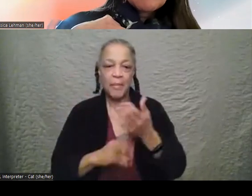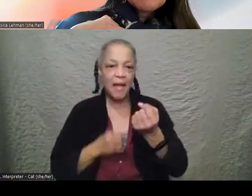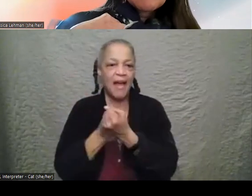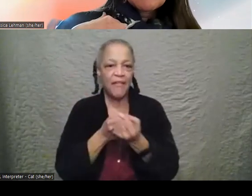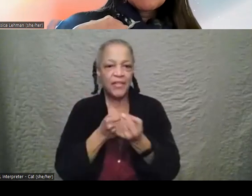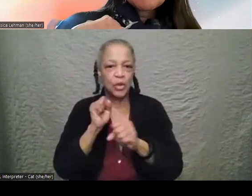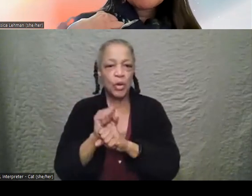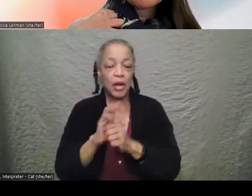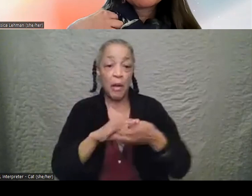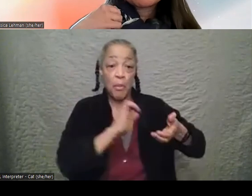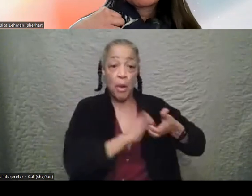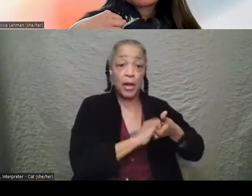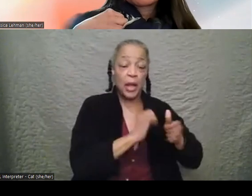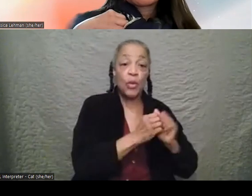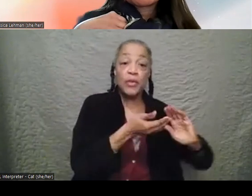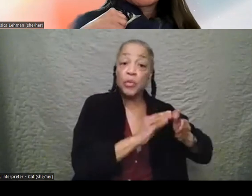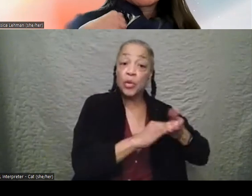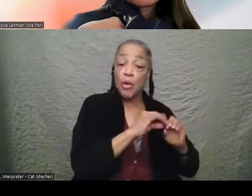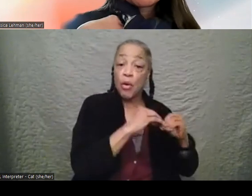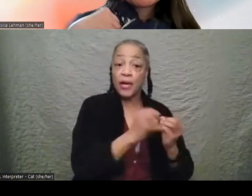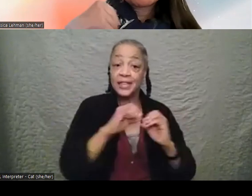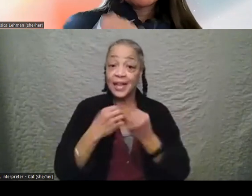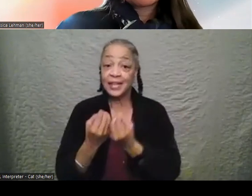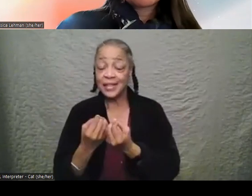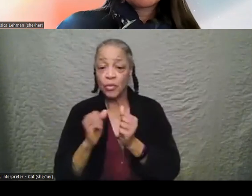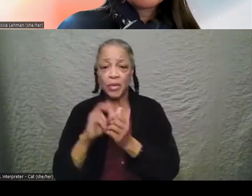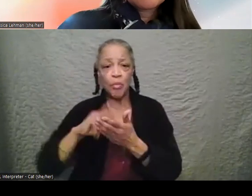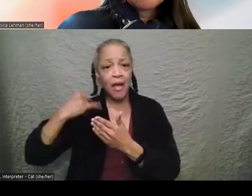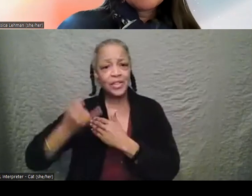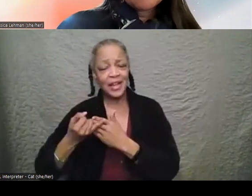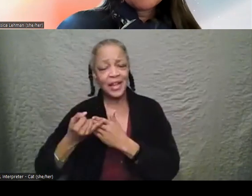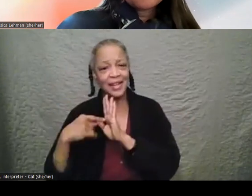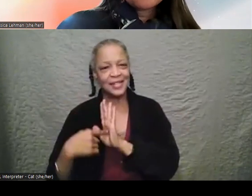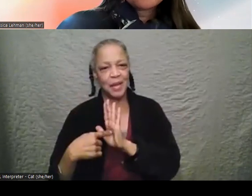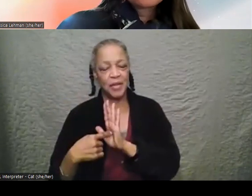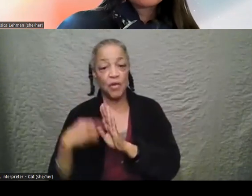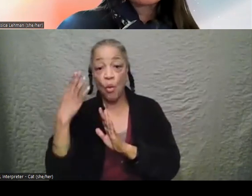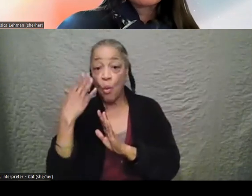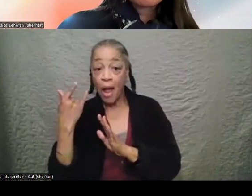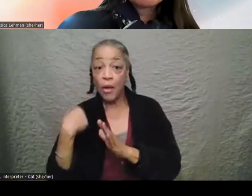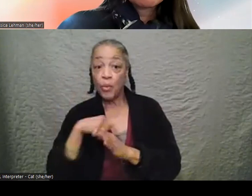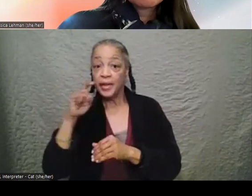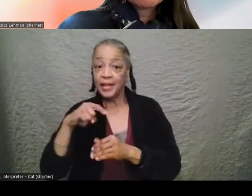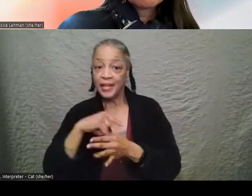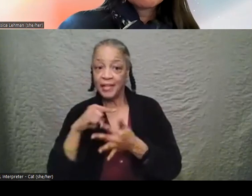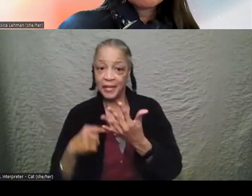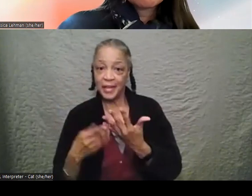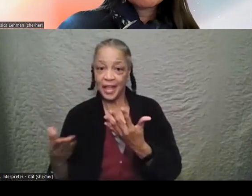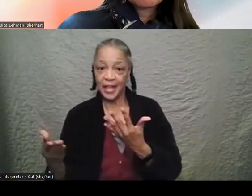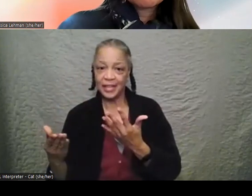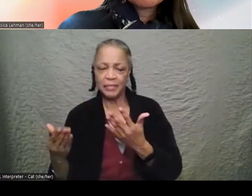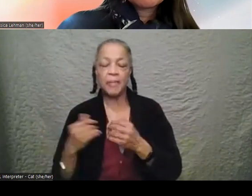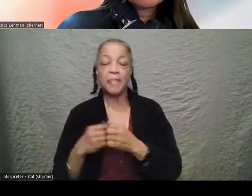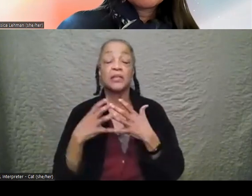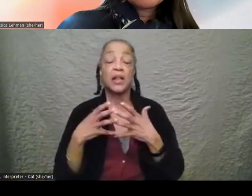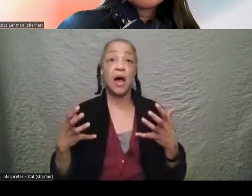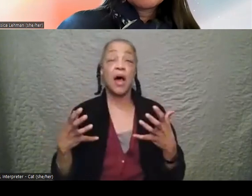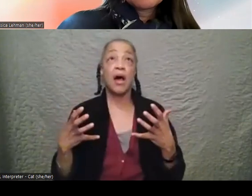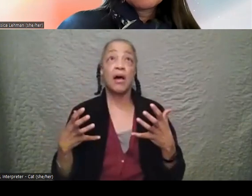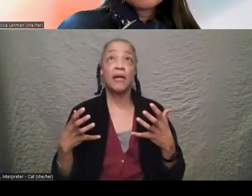with community organizations with this project is a case example . There are a lot of parent